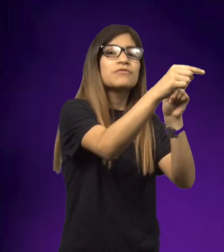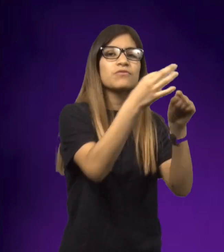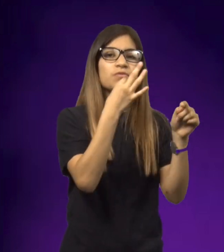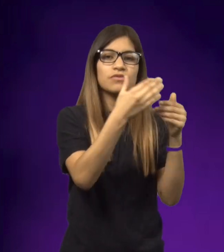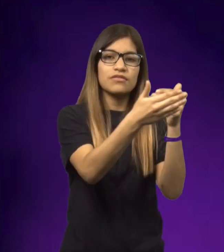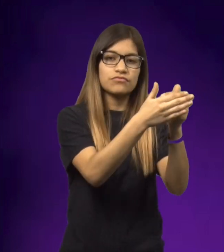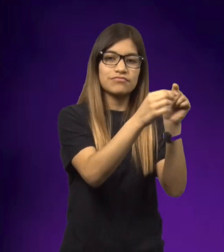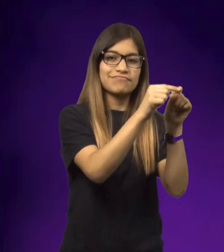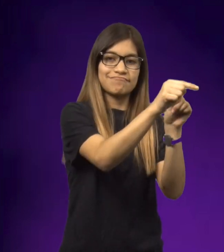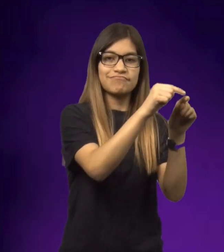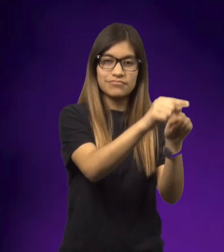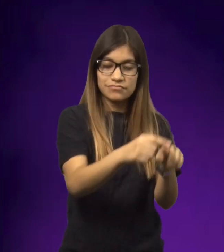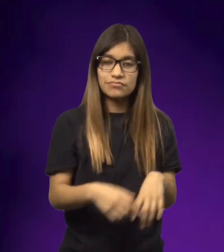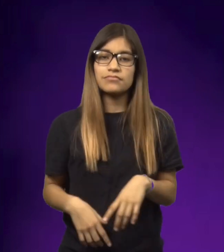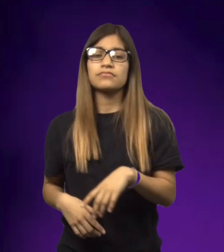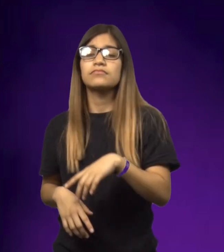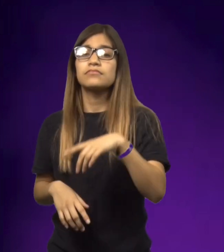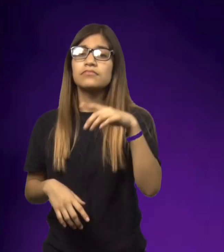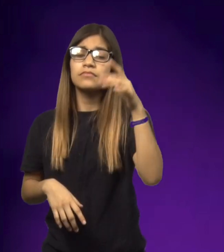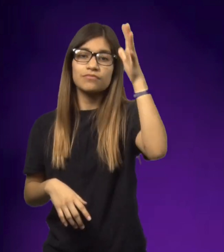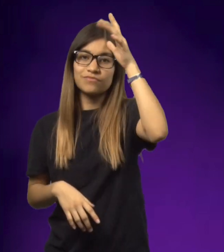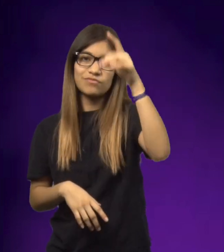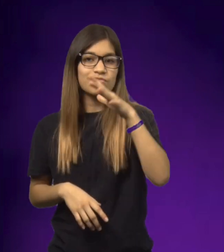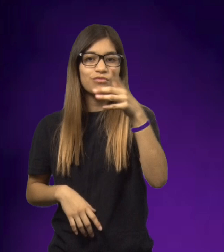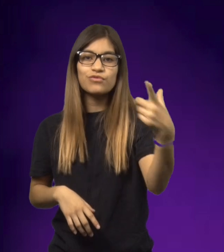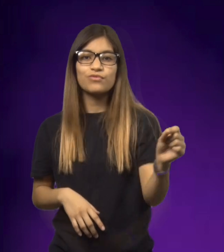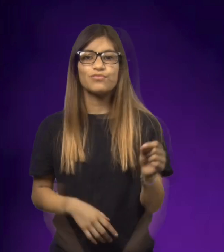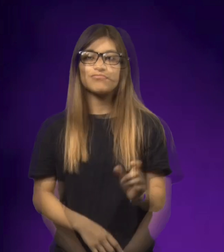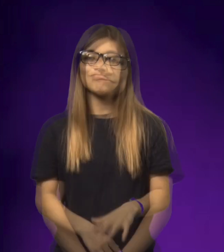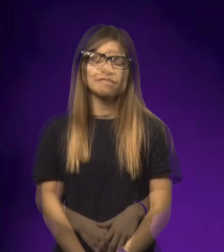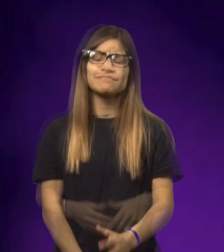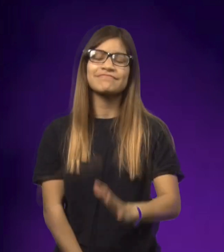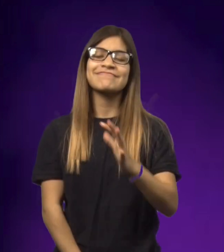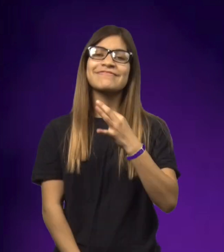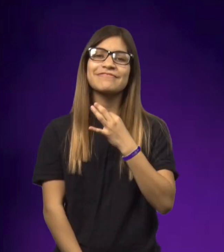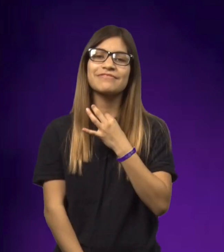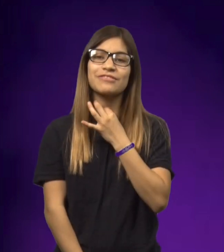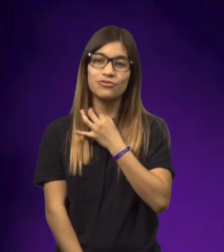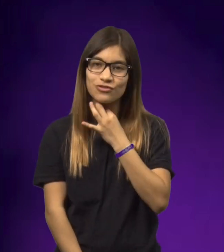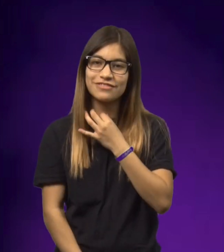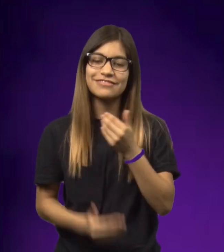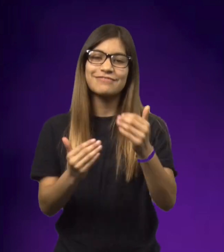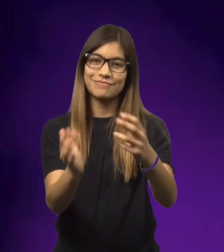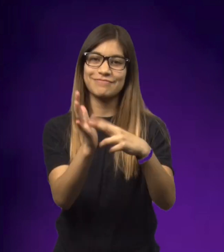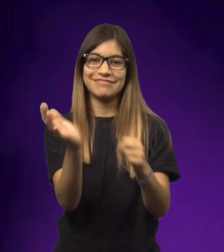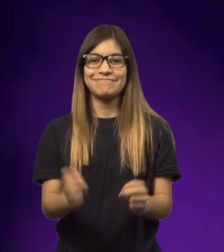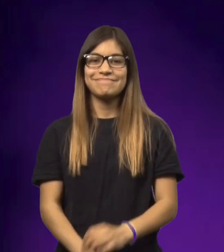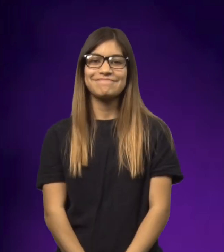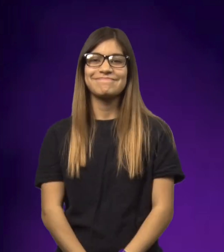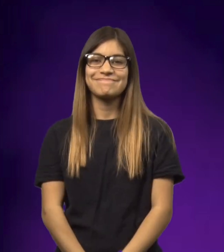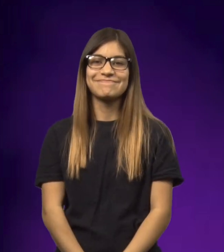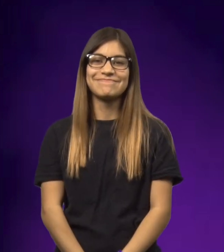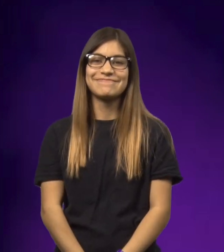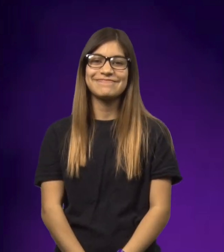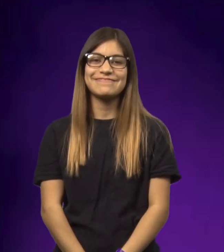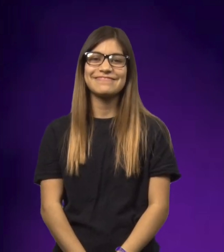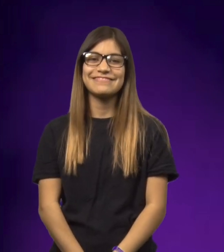If you look across the water you can see Sweden right there. Dad didn't go with them. If you're curious, go ahead and read.